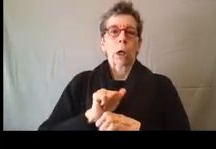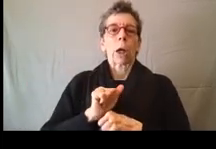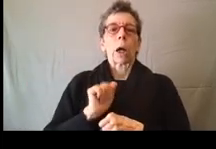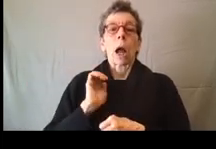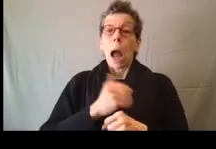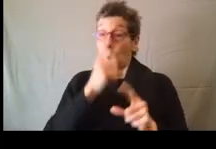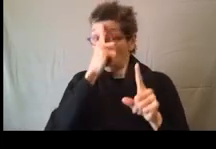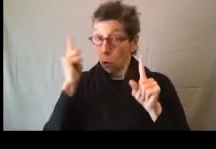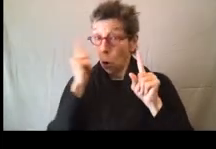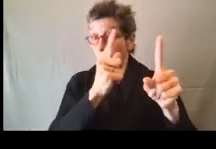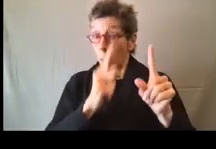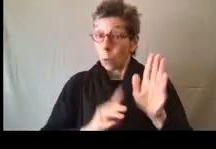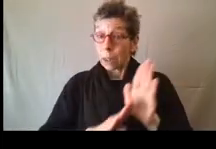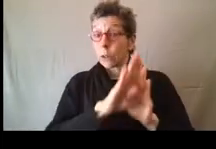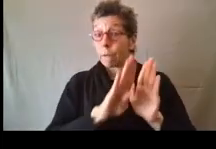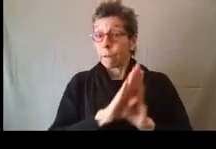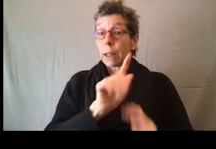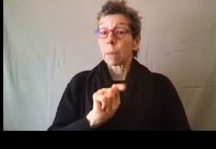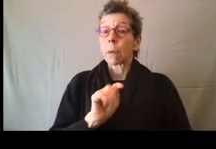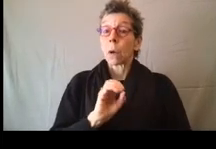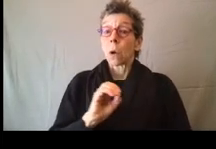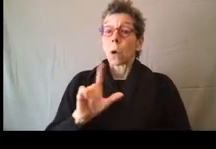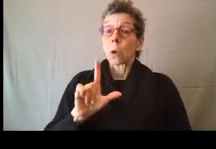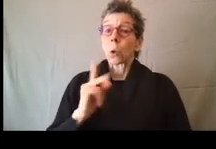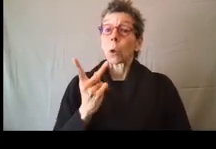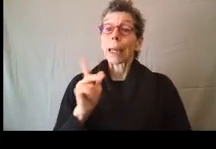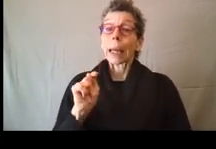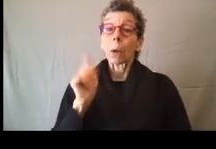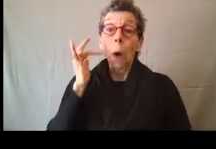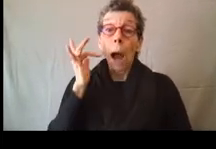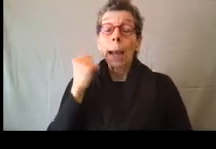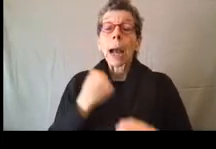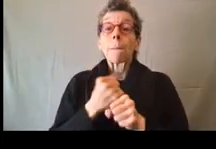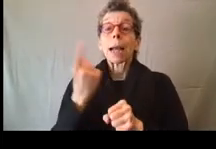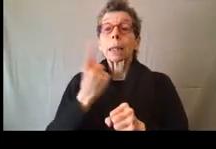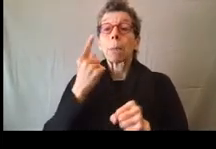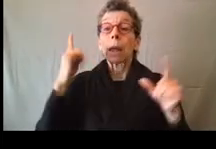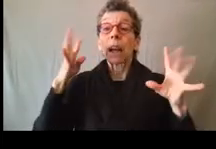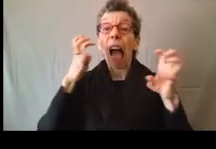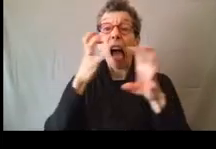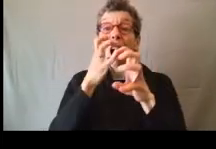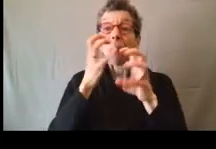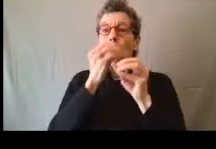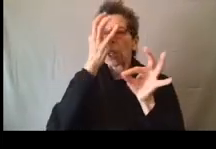develop this toolkit is trying to make difficult things simple, simple things interesting and